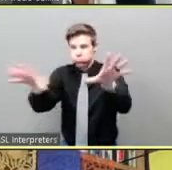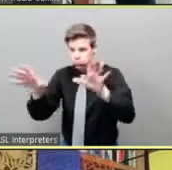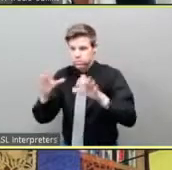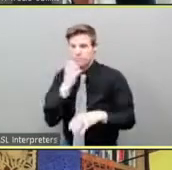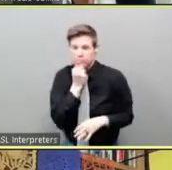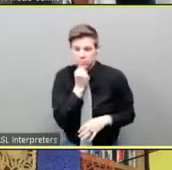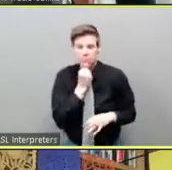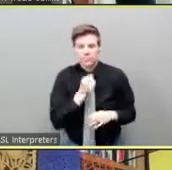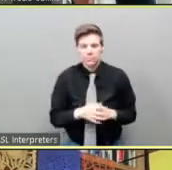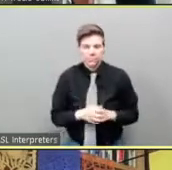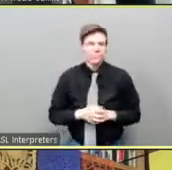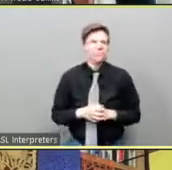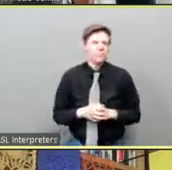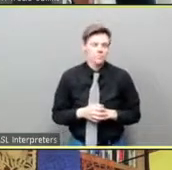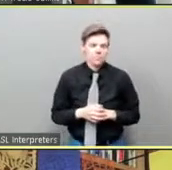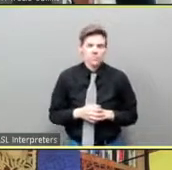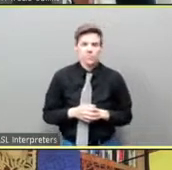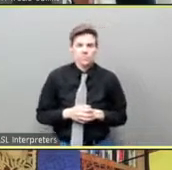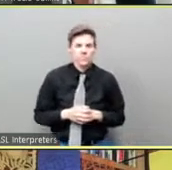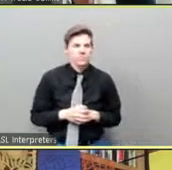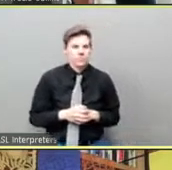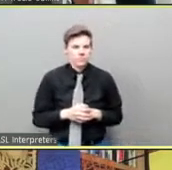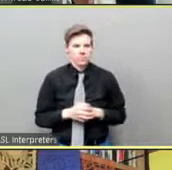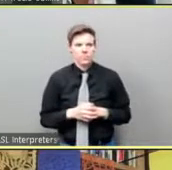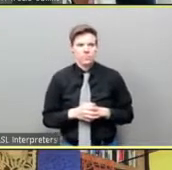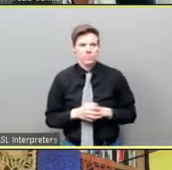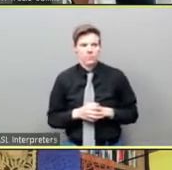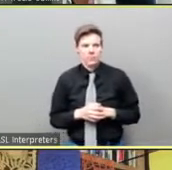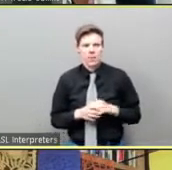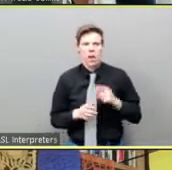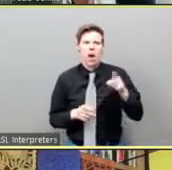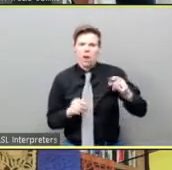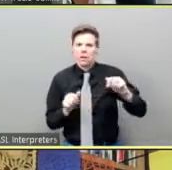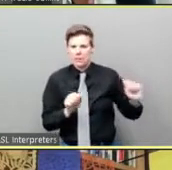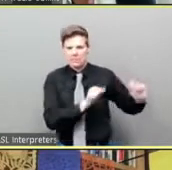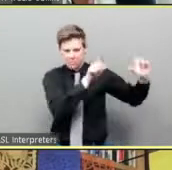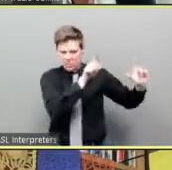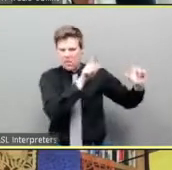This is just one of those studies that I mentioned. This is a lot of people